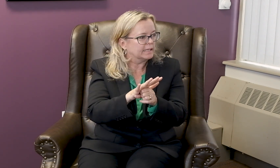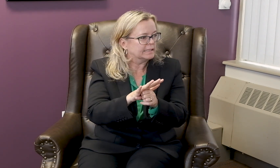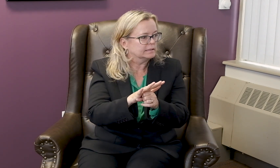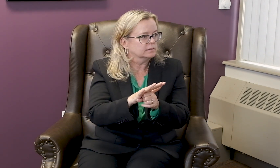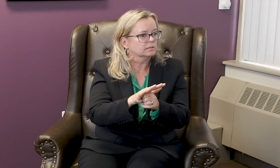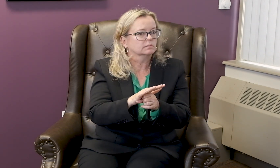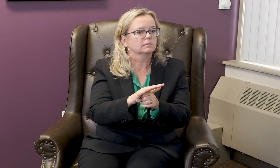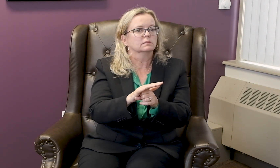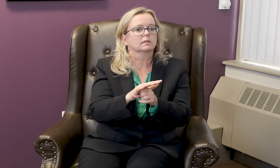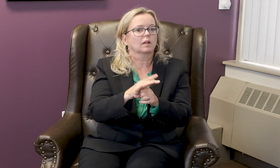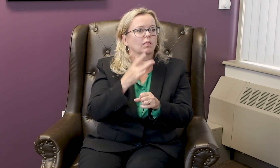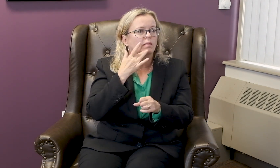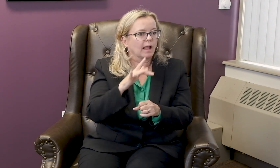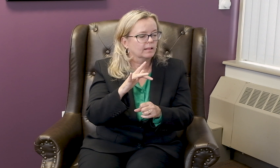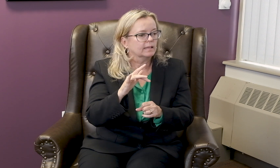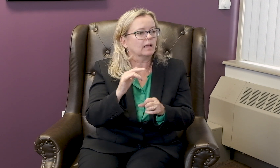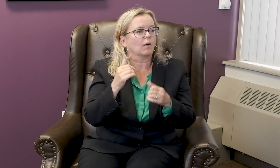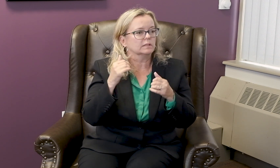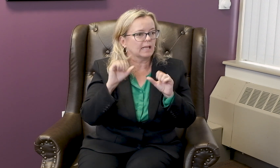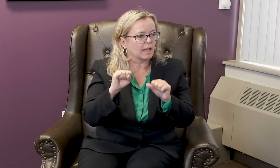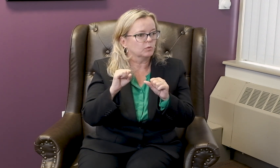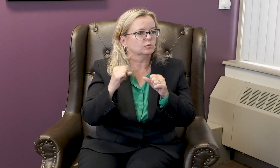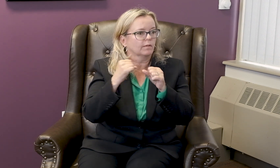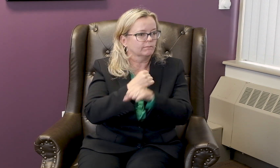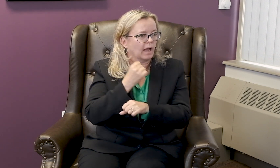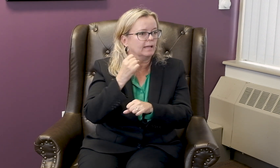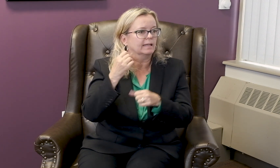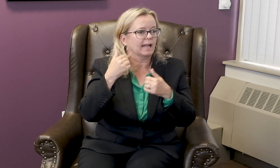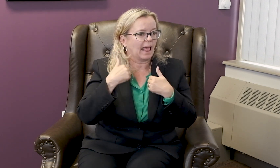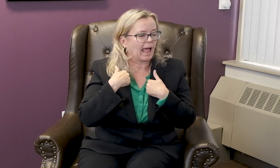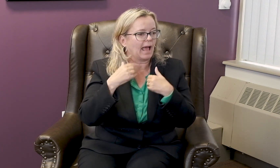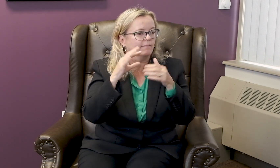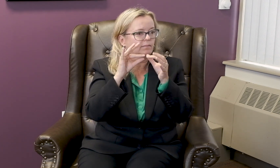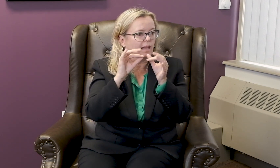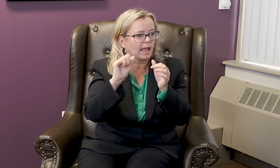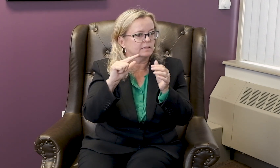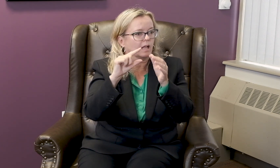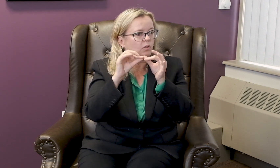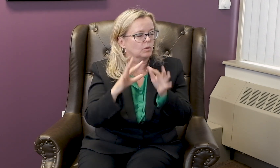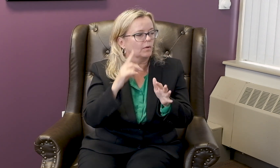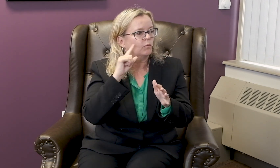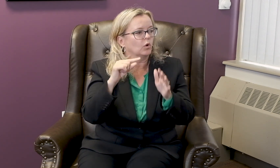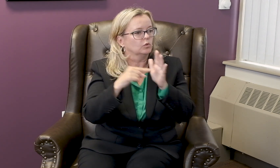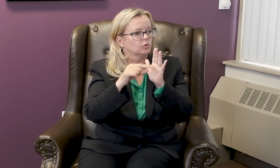it wasn’t a guarantee. Luckily, I was able to press on and persevered in securing ASL